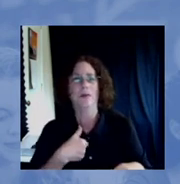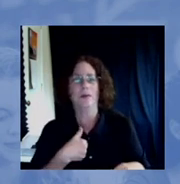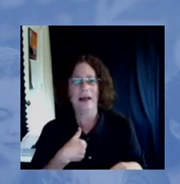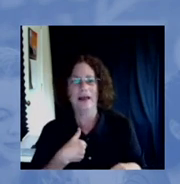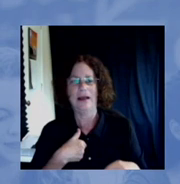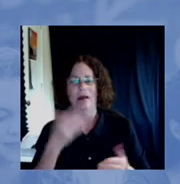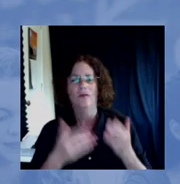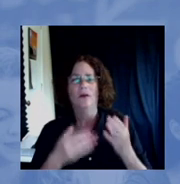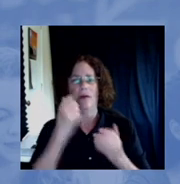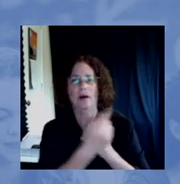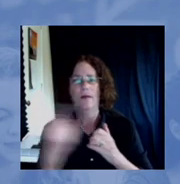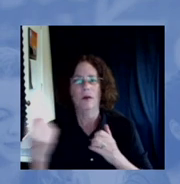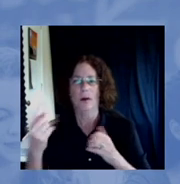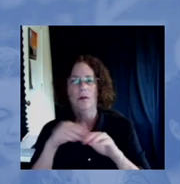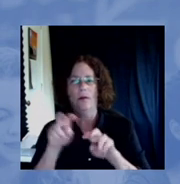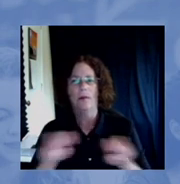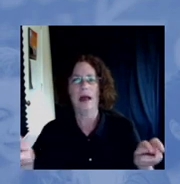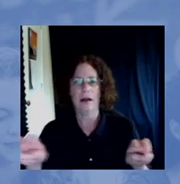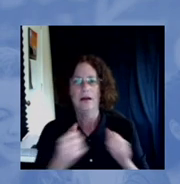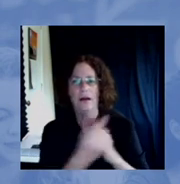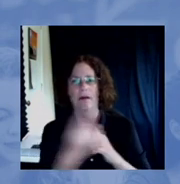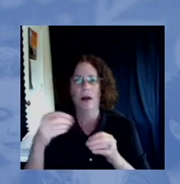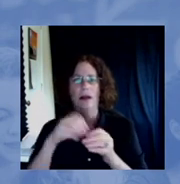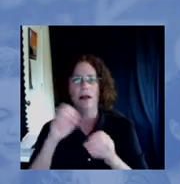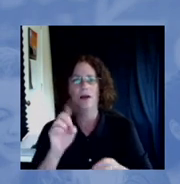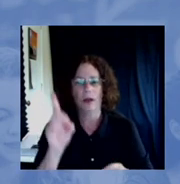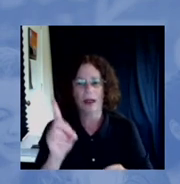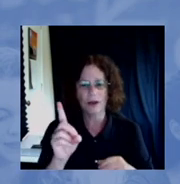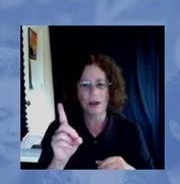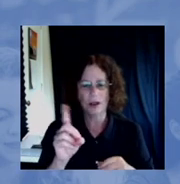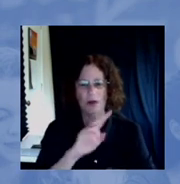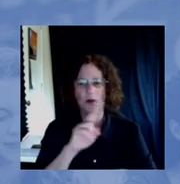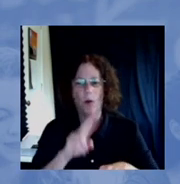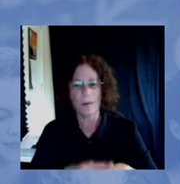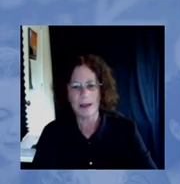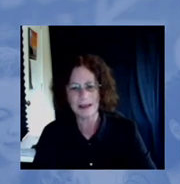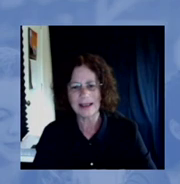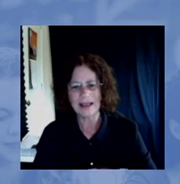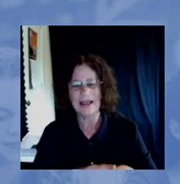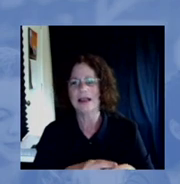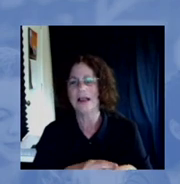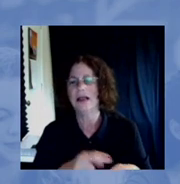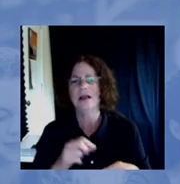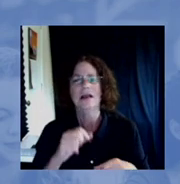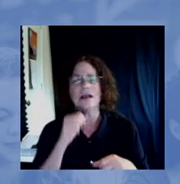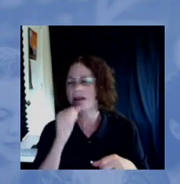THIS PANEL AND EVERYBODY IN EDUCATION, NORMALCY IS NOT A PLACE I WANT TO GO BACK TO.